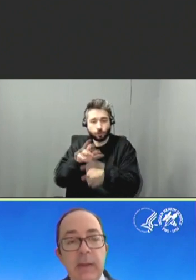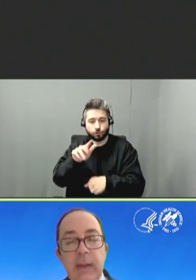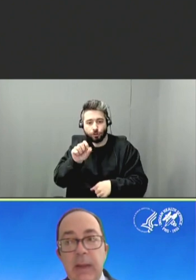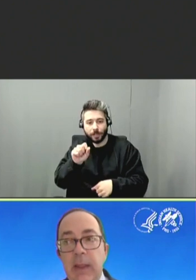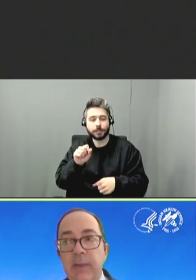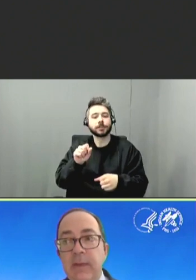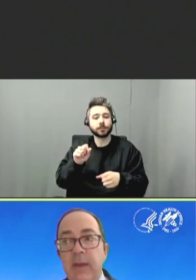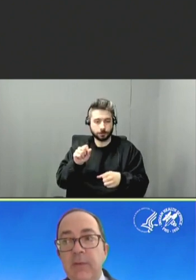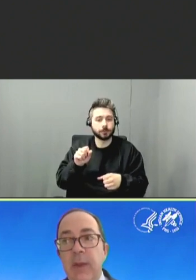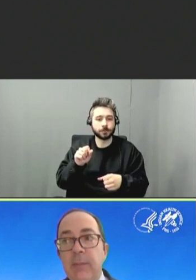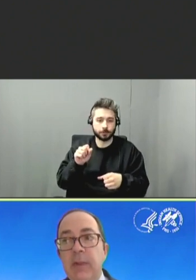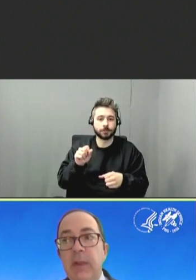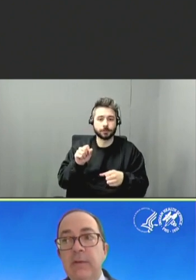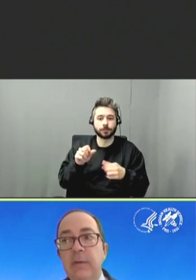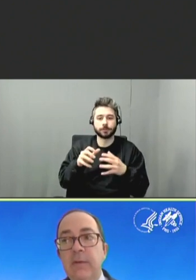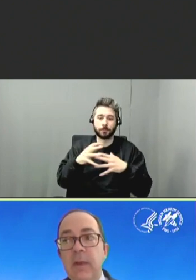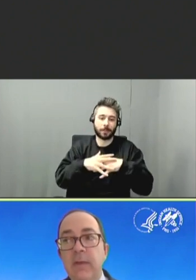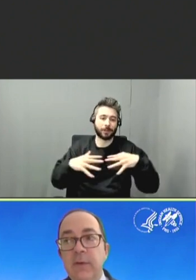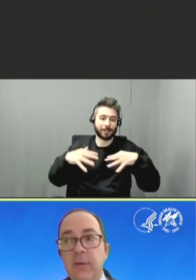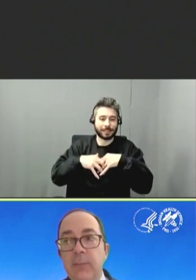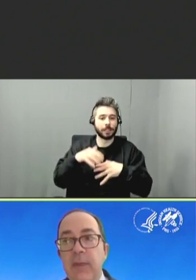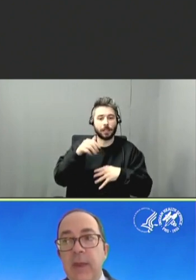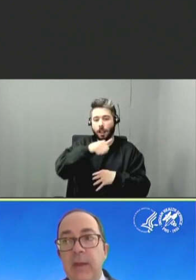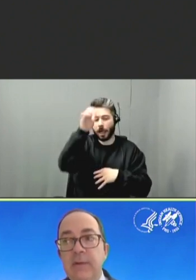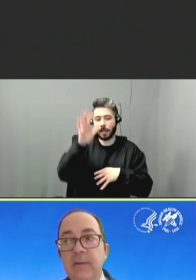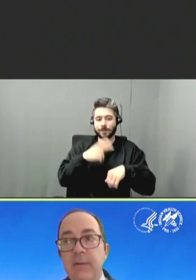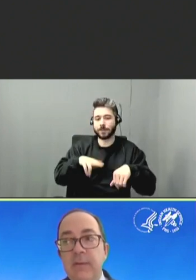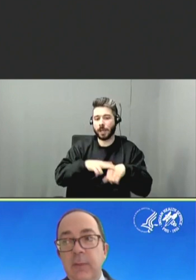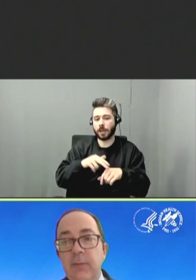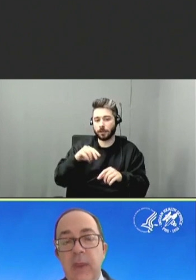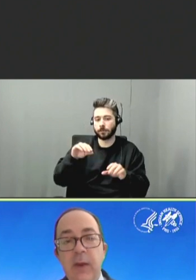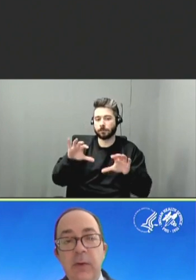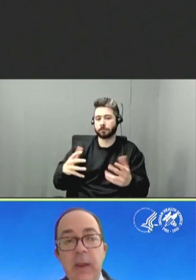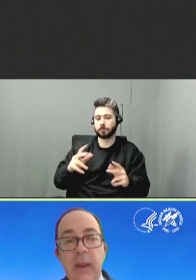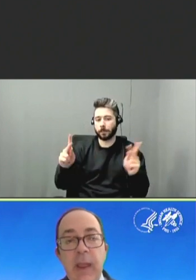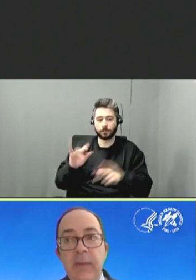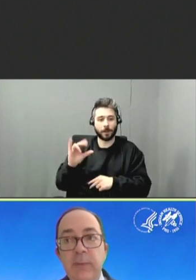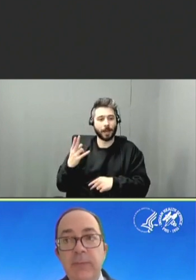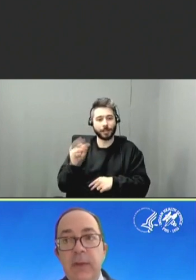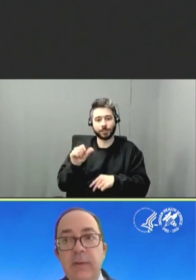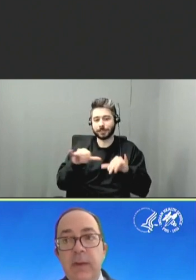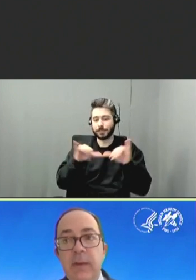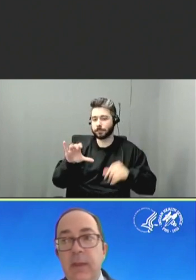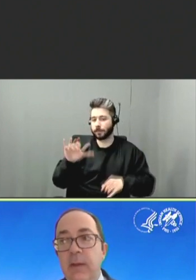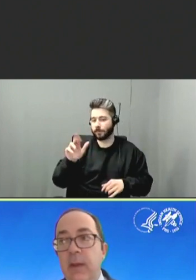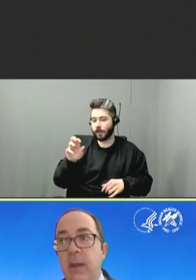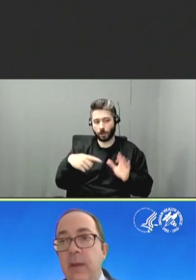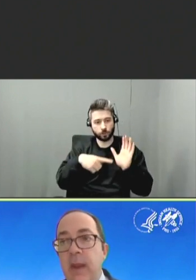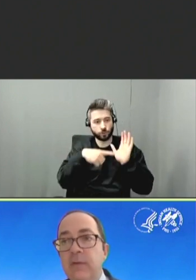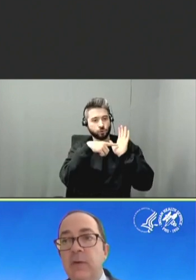and Alaska Native populations served by the IHS system of care as reflected in the national